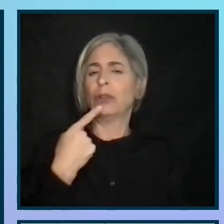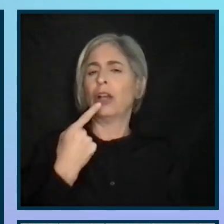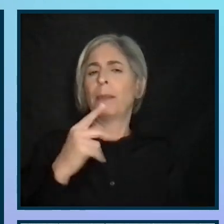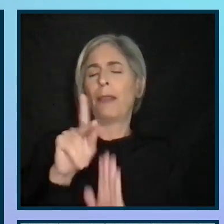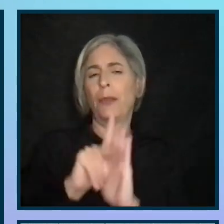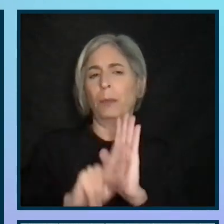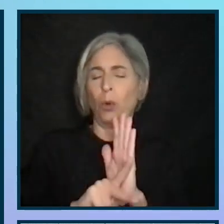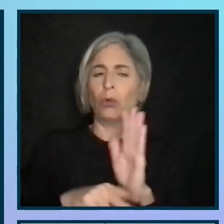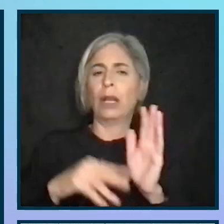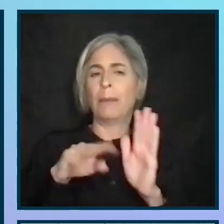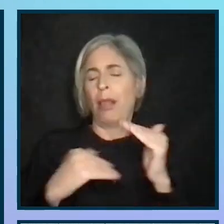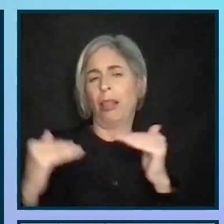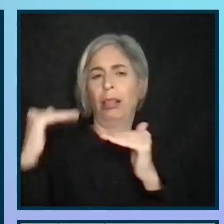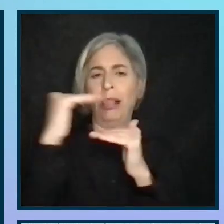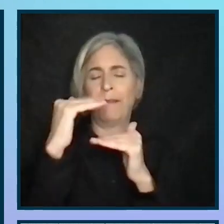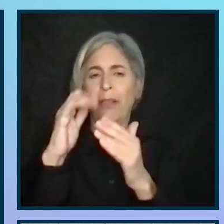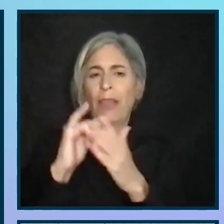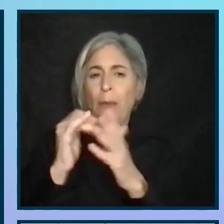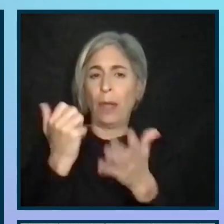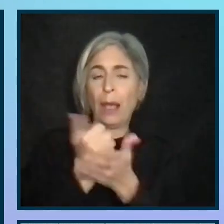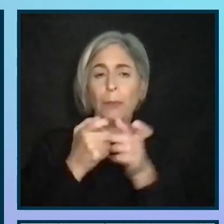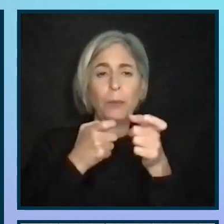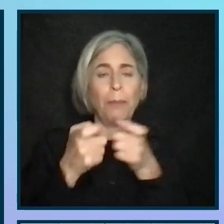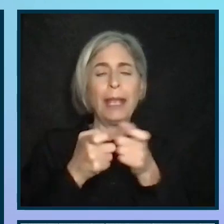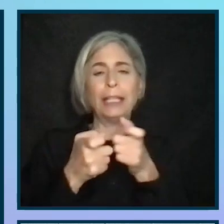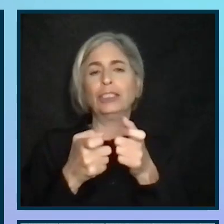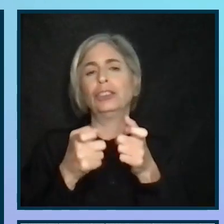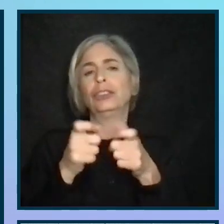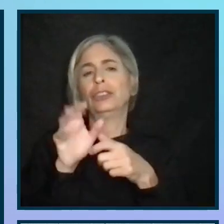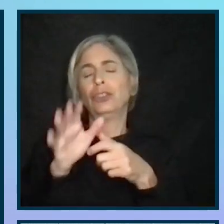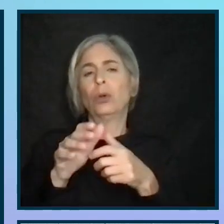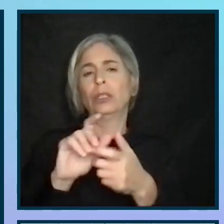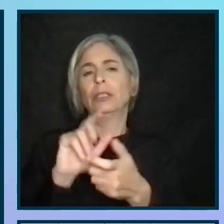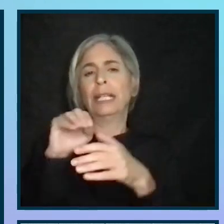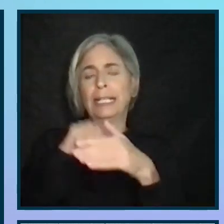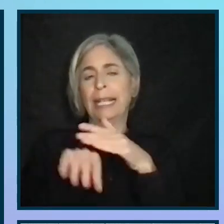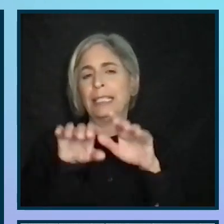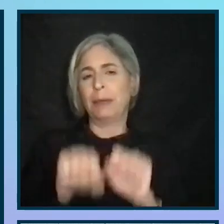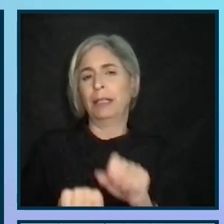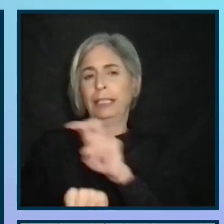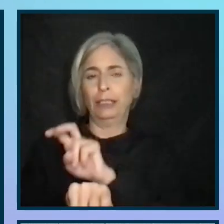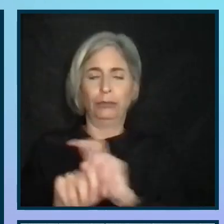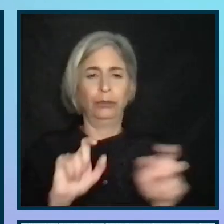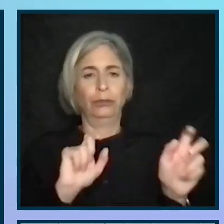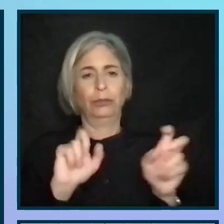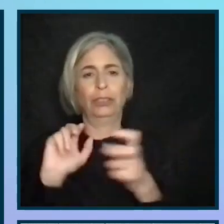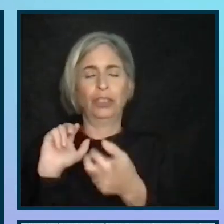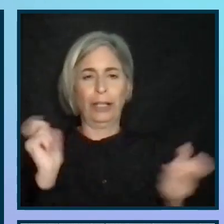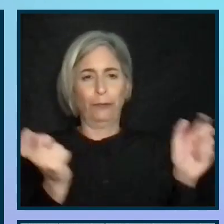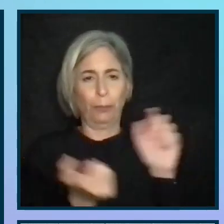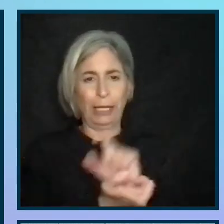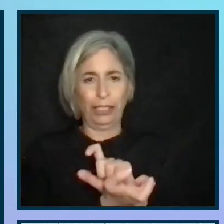that will help you manage your accessibility transformation. So implementing agile accessibility